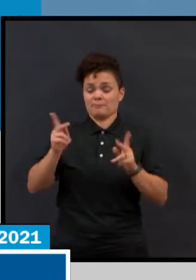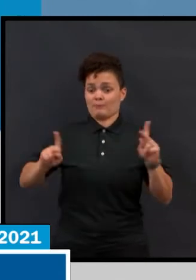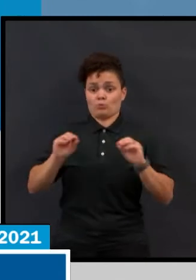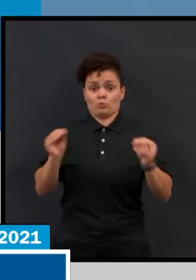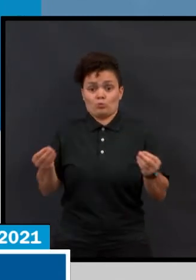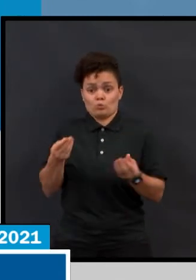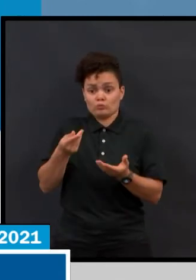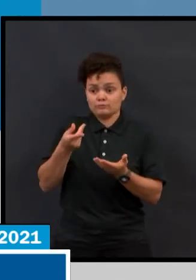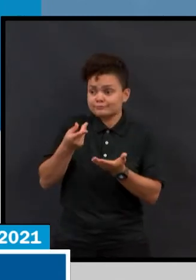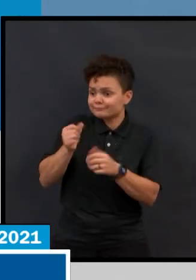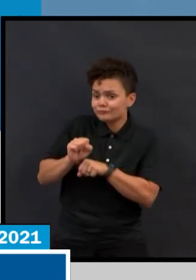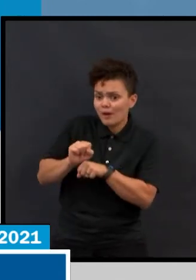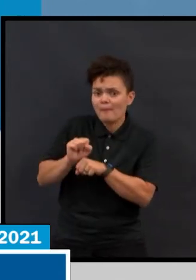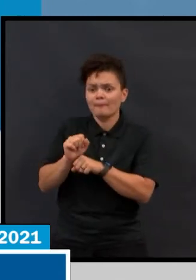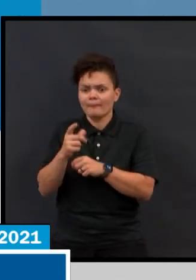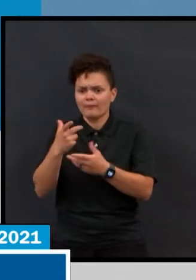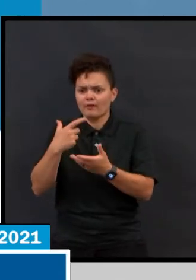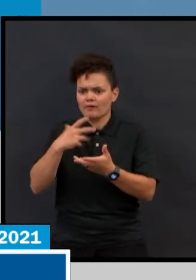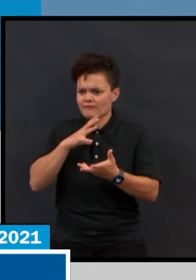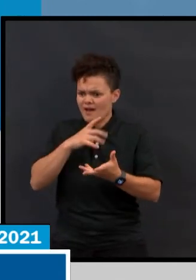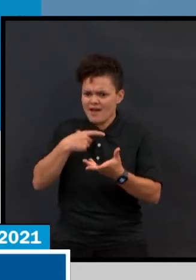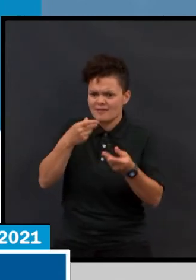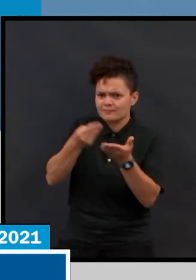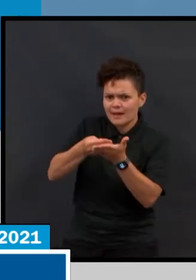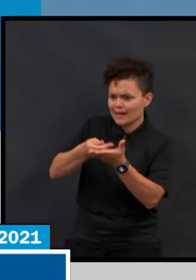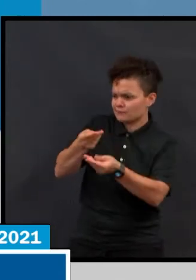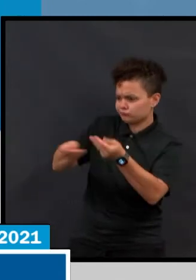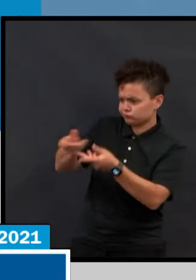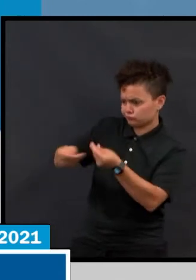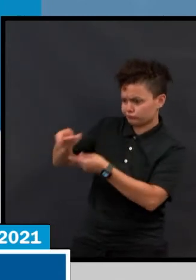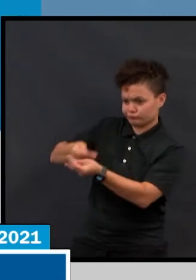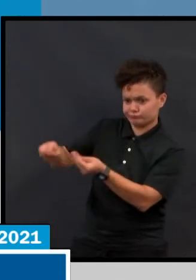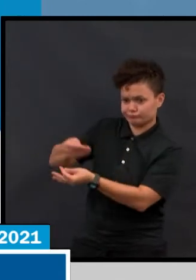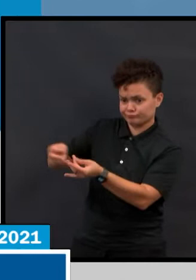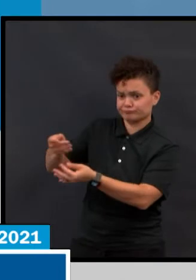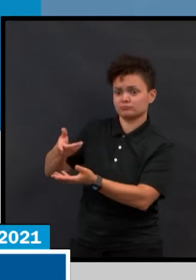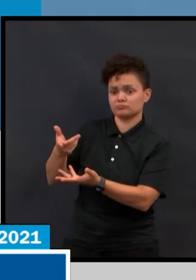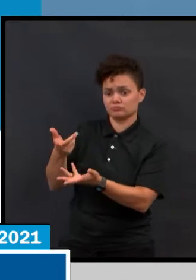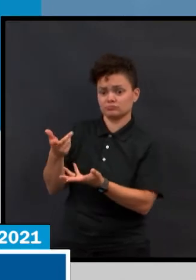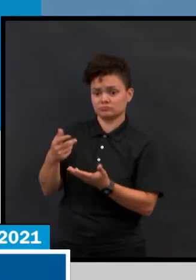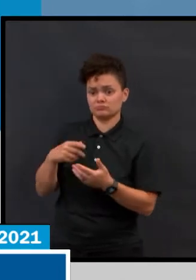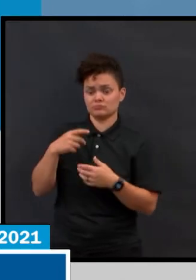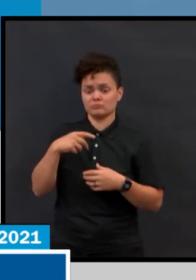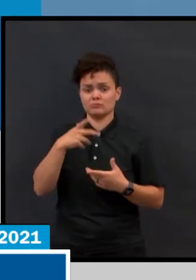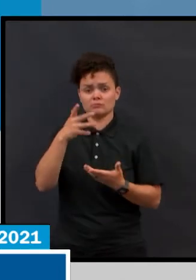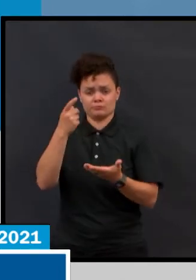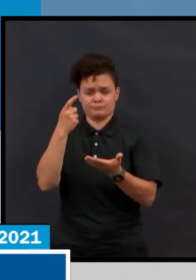may have read as of uh three weeks ago i proposed a city council excuse me four weeks ago proposed